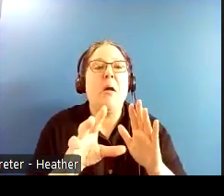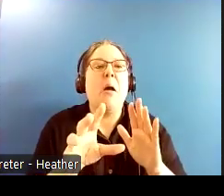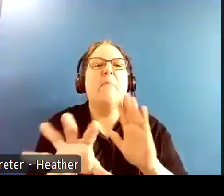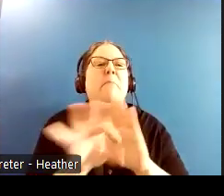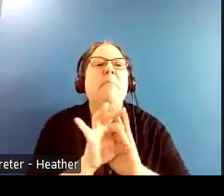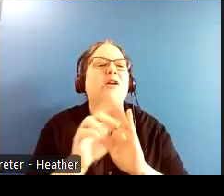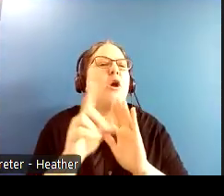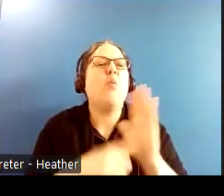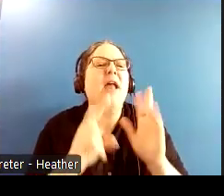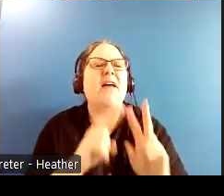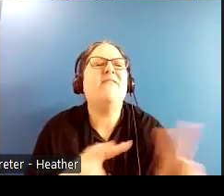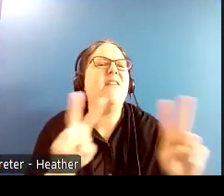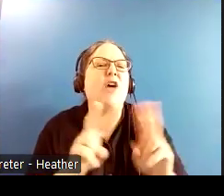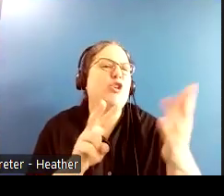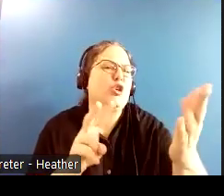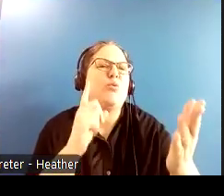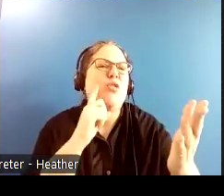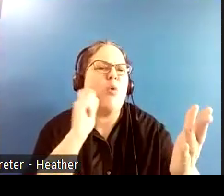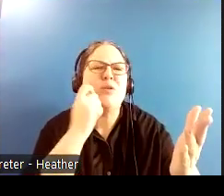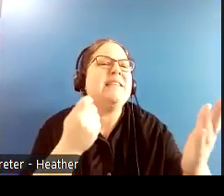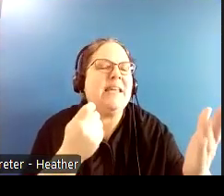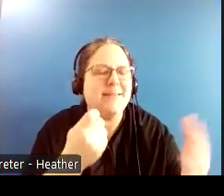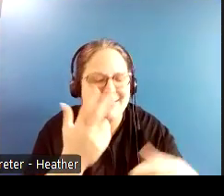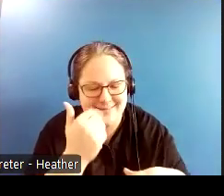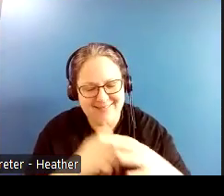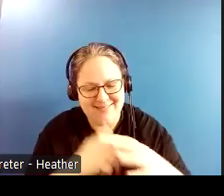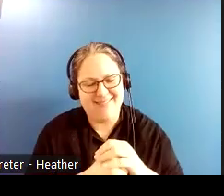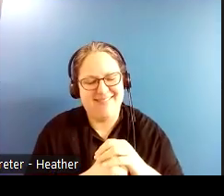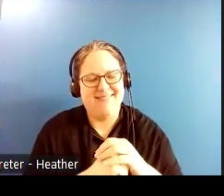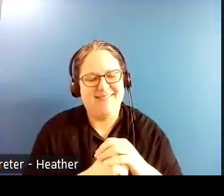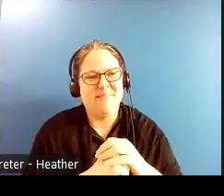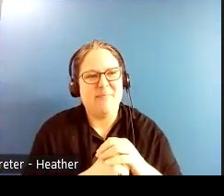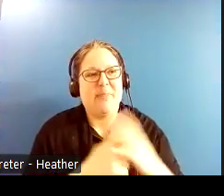effect you thought was like kind of neat or whatever. Um and and you said, "Well, this is